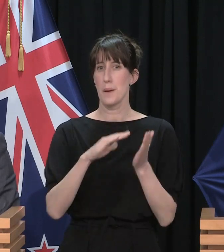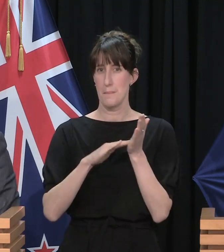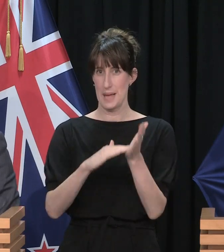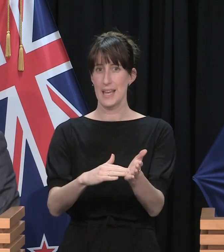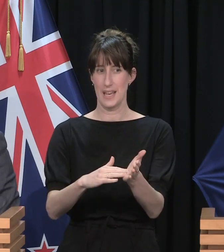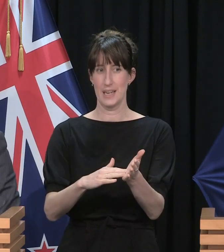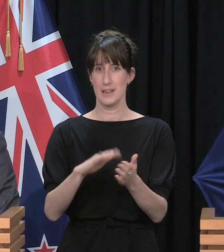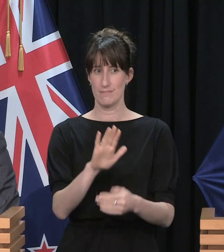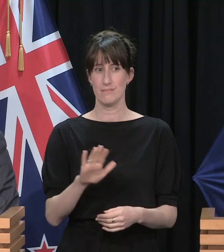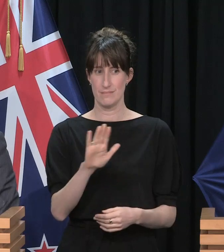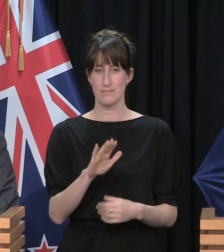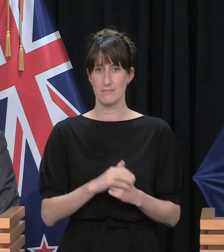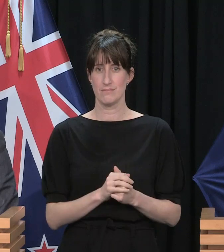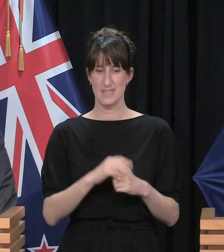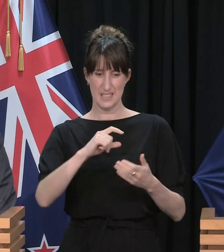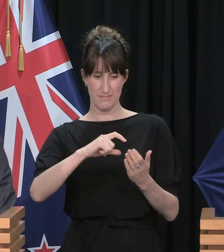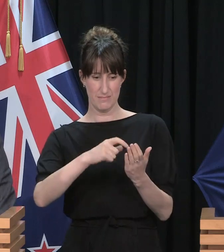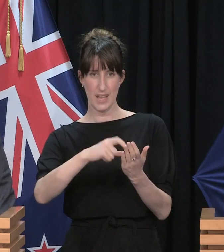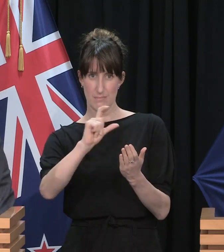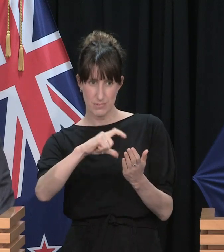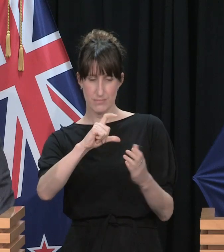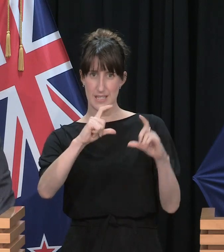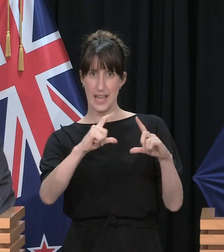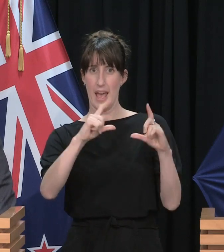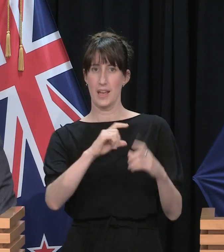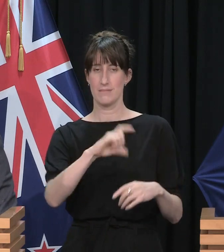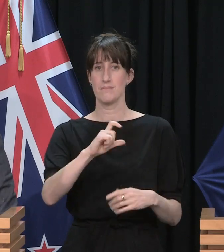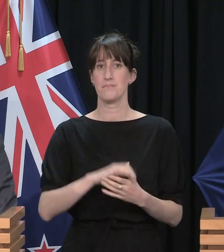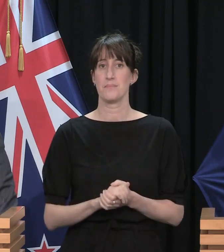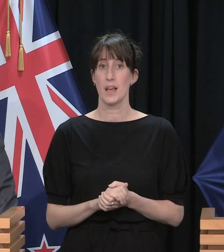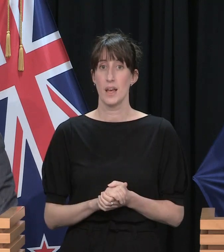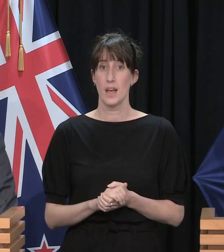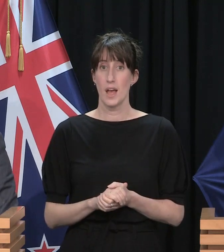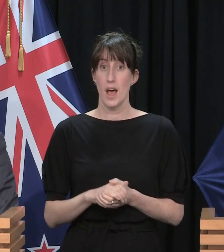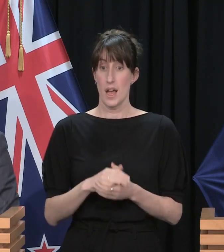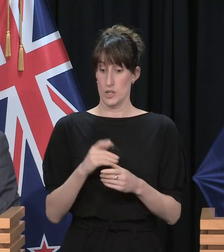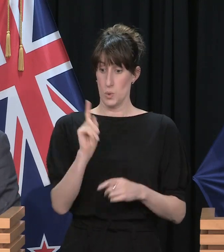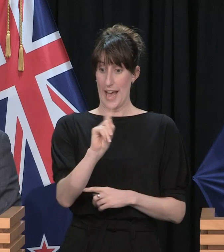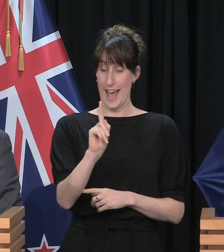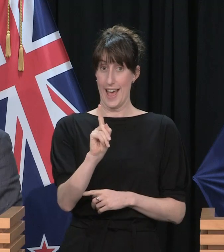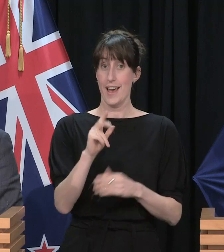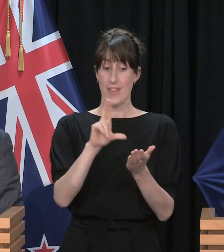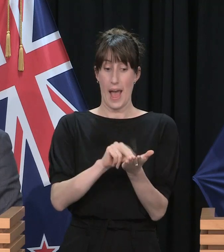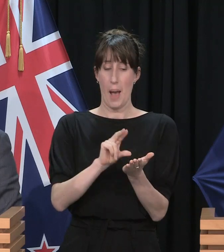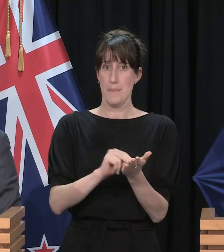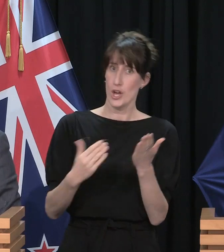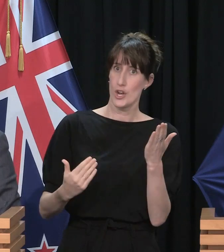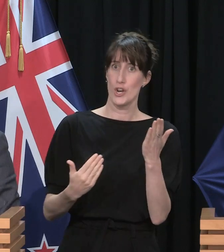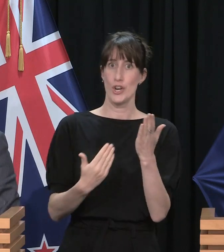the number of scans is